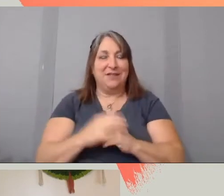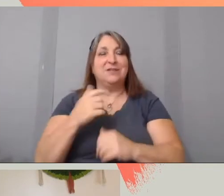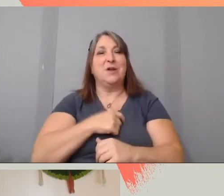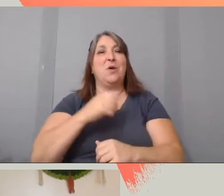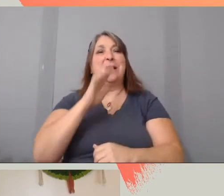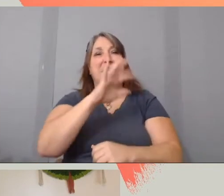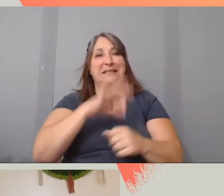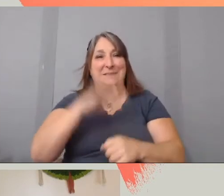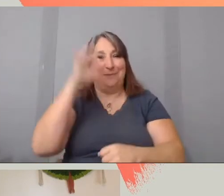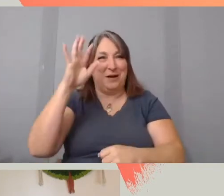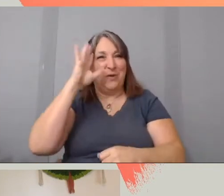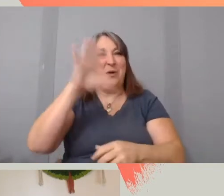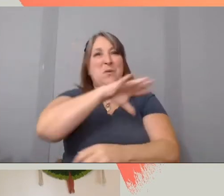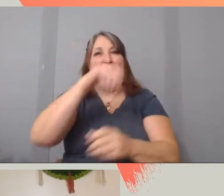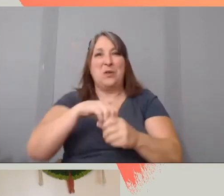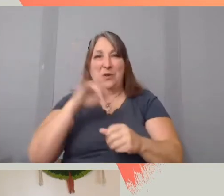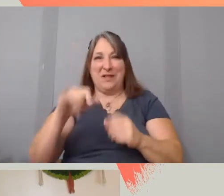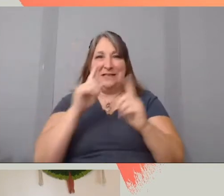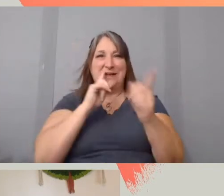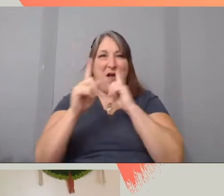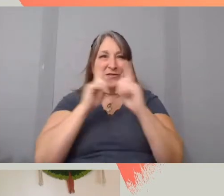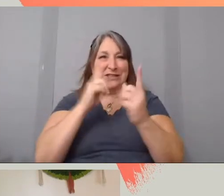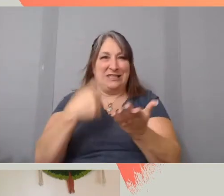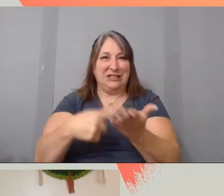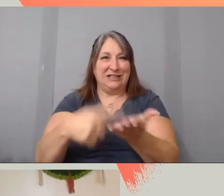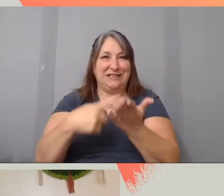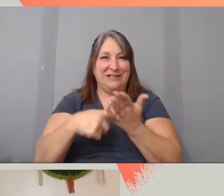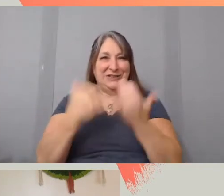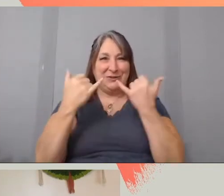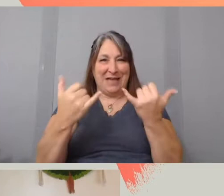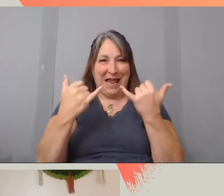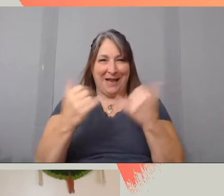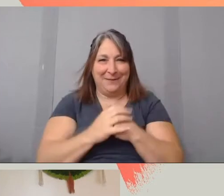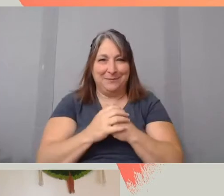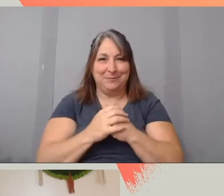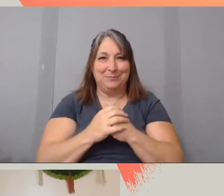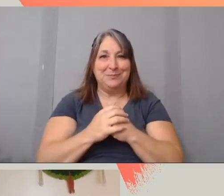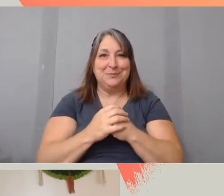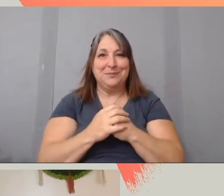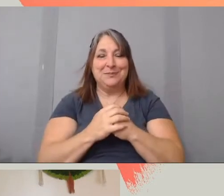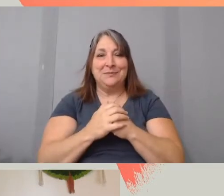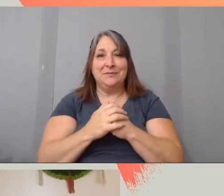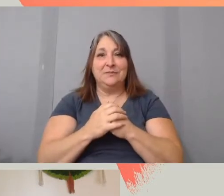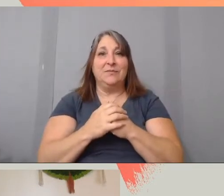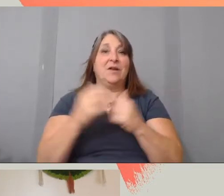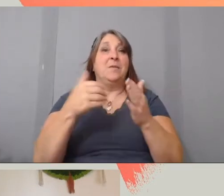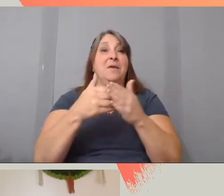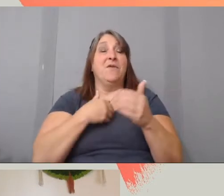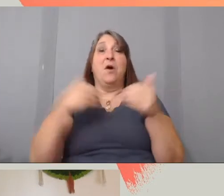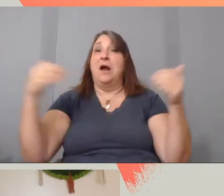into this conversation today. And before I give an introduction to this panel,